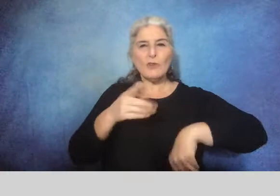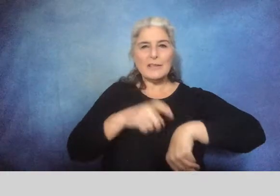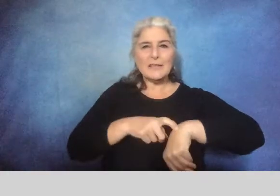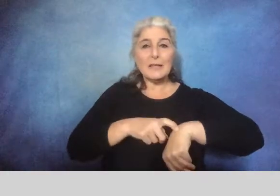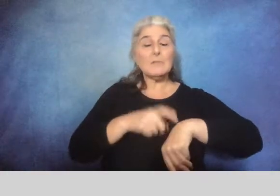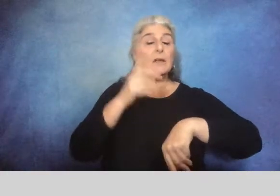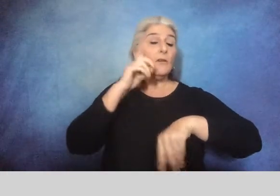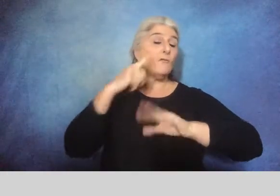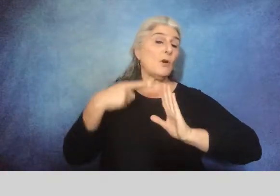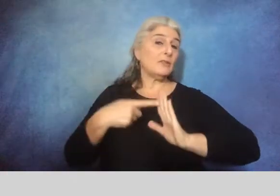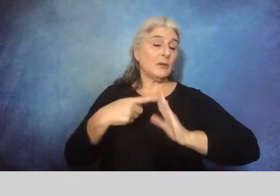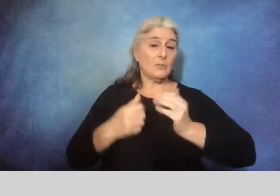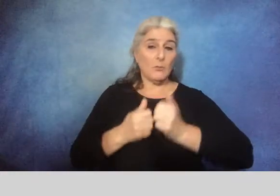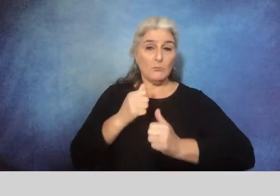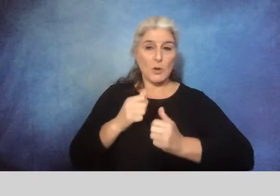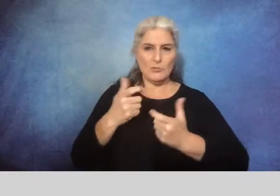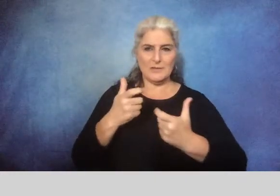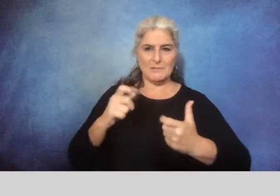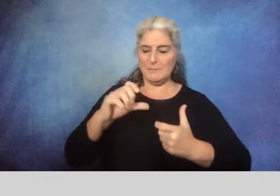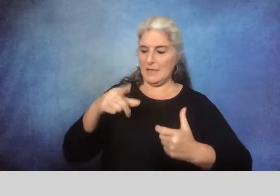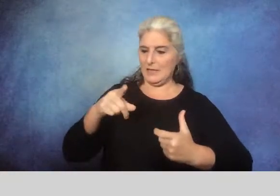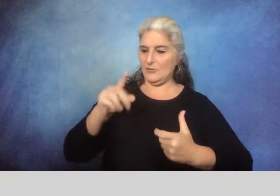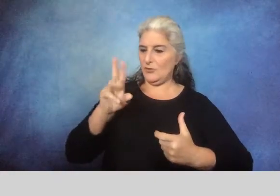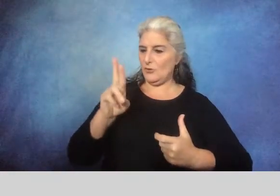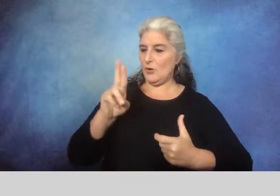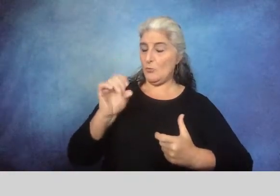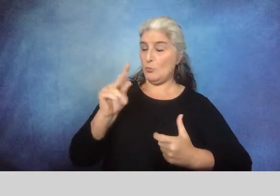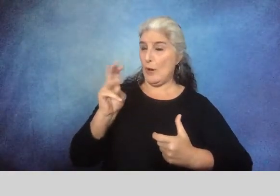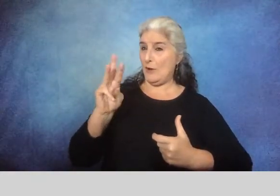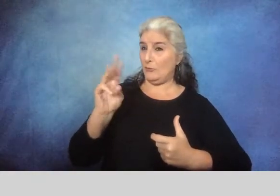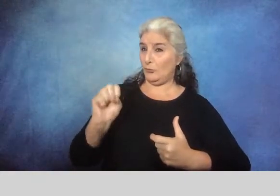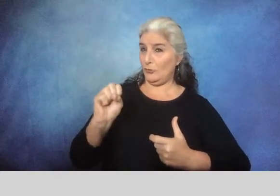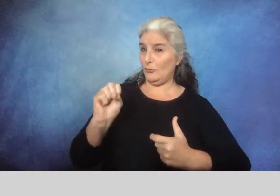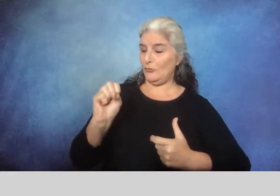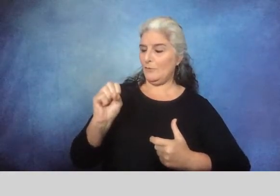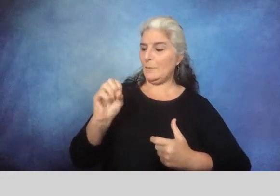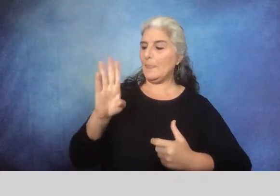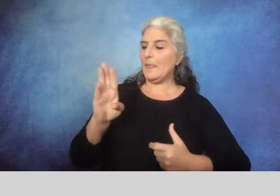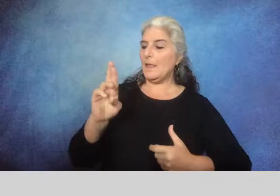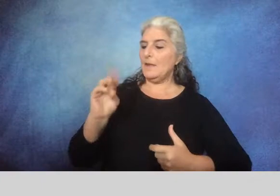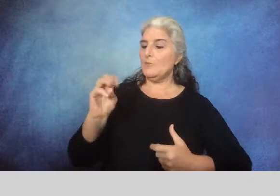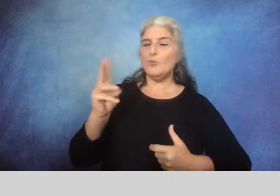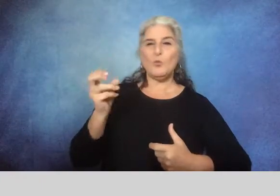support the concept of an extension or an add-on. That's an example for a plugin.